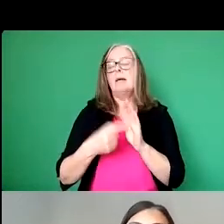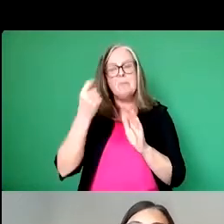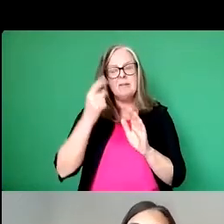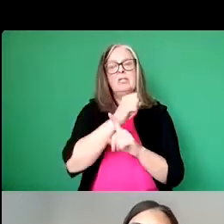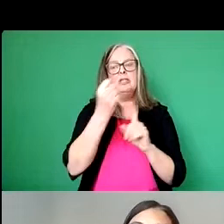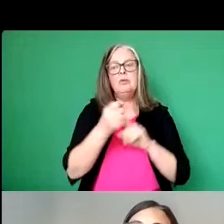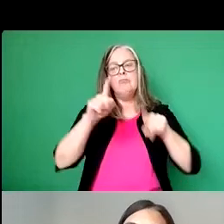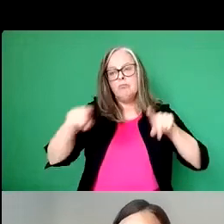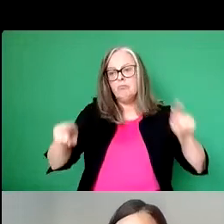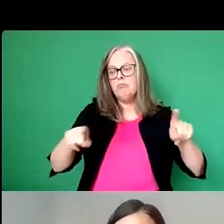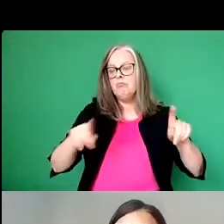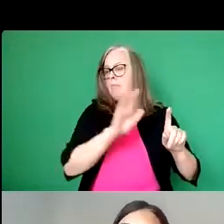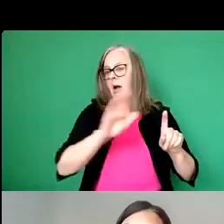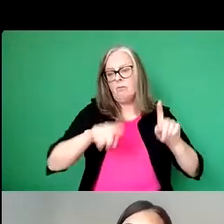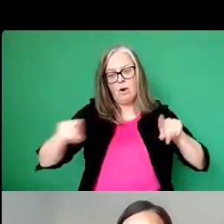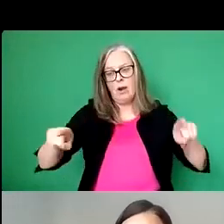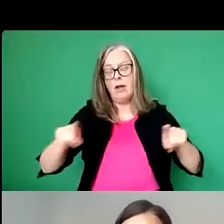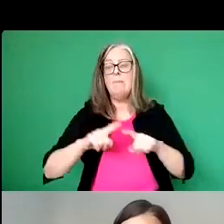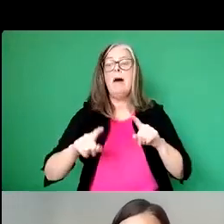restrictions on access to someone with a service